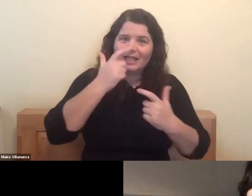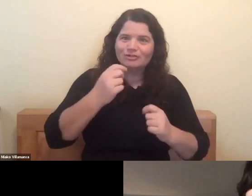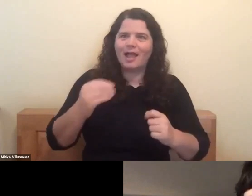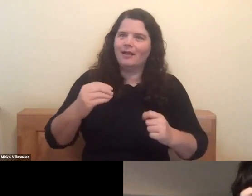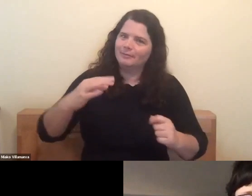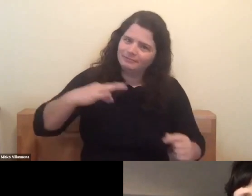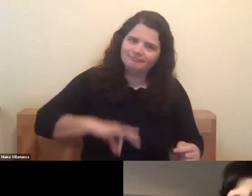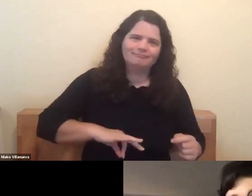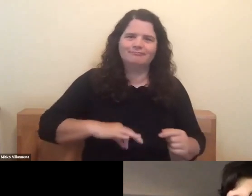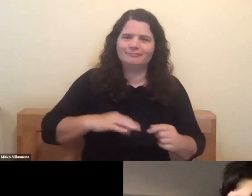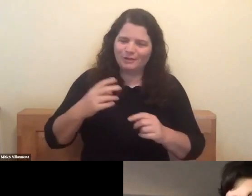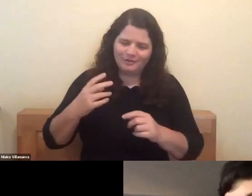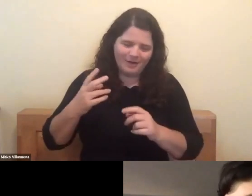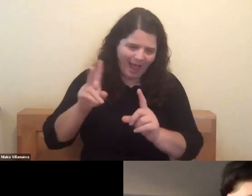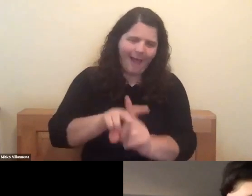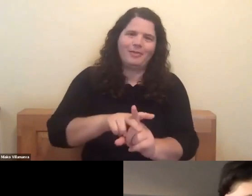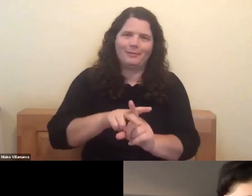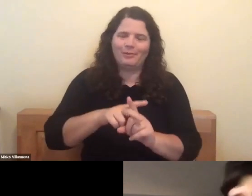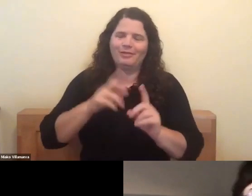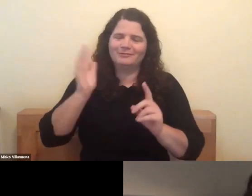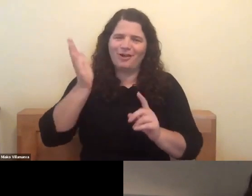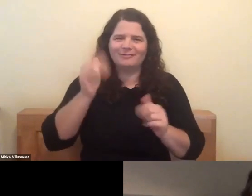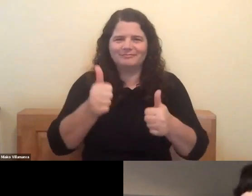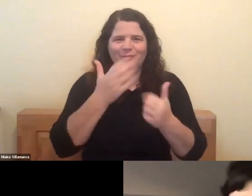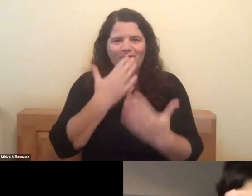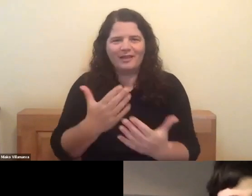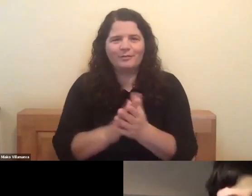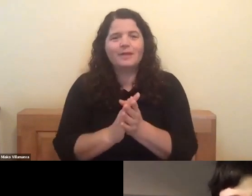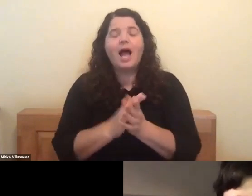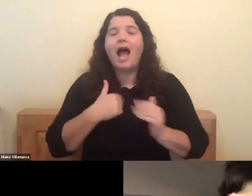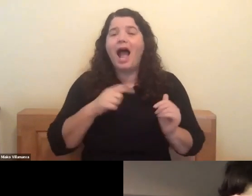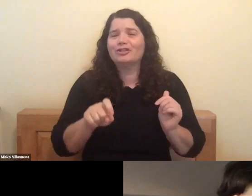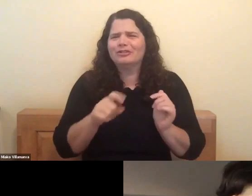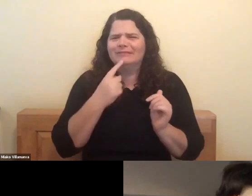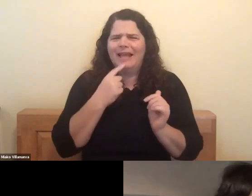very applicable so i should have said at the start so anybody who has questions you can use